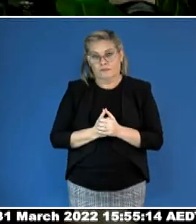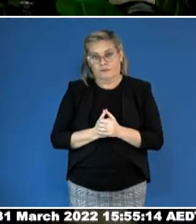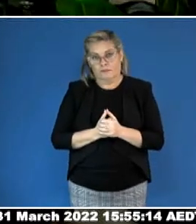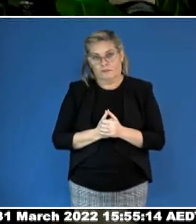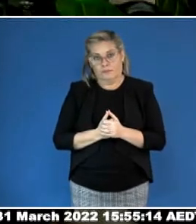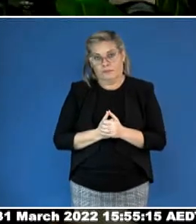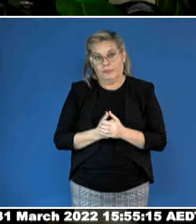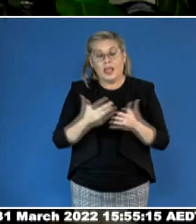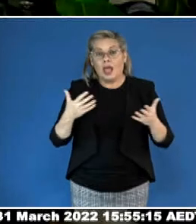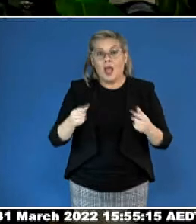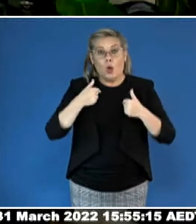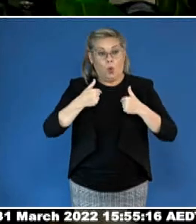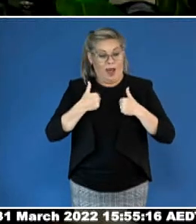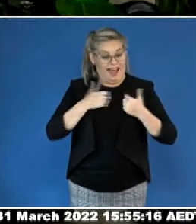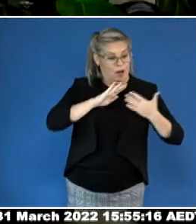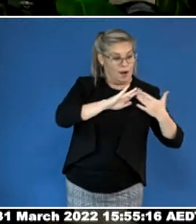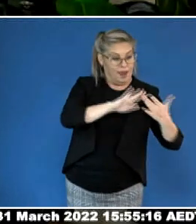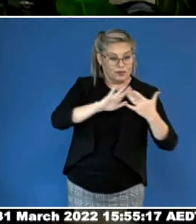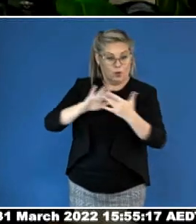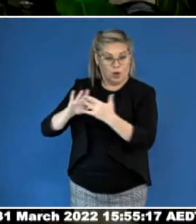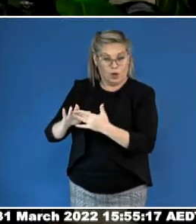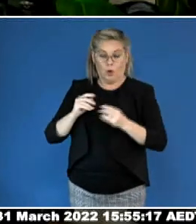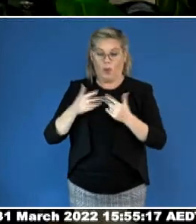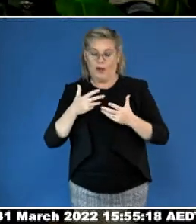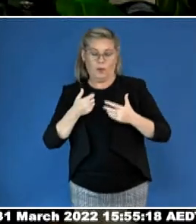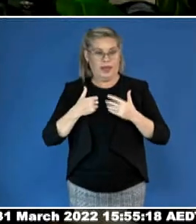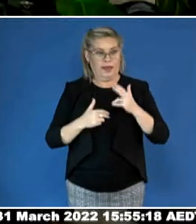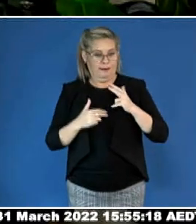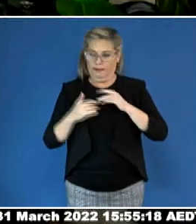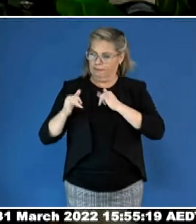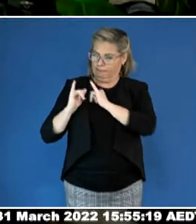understand our identity, where we connect with our peers and where we promote and